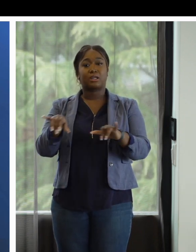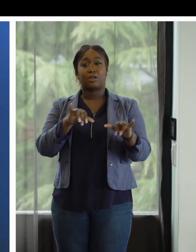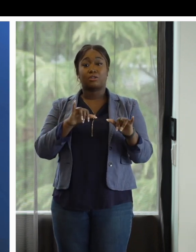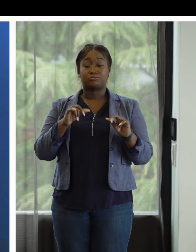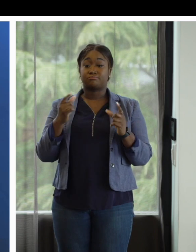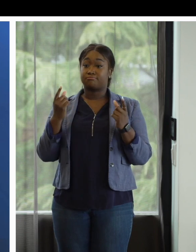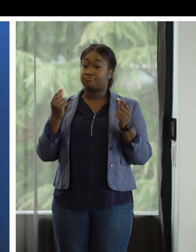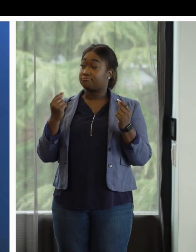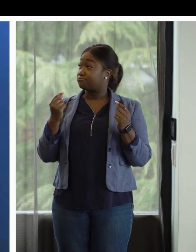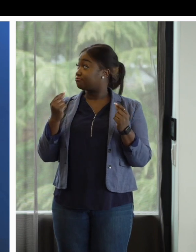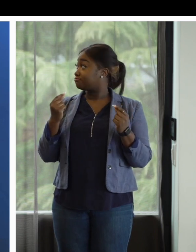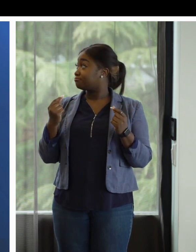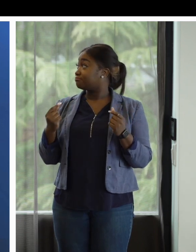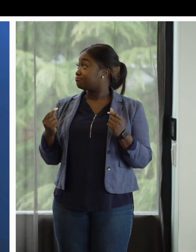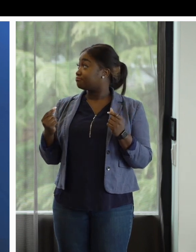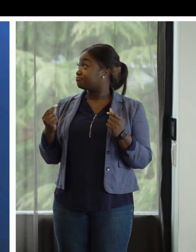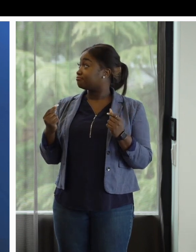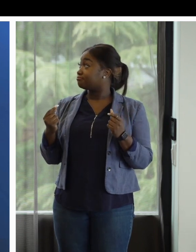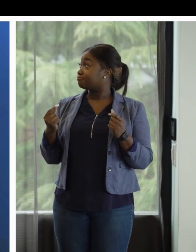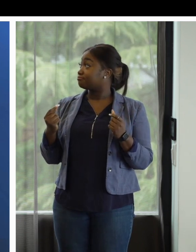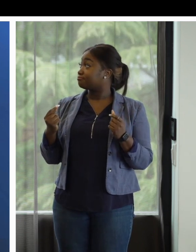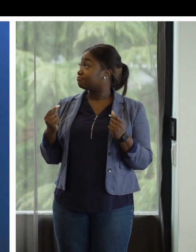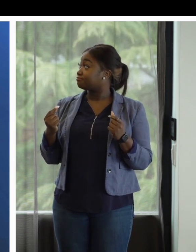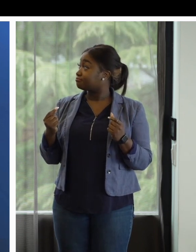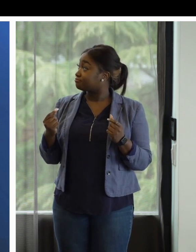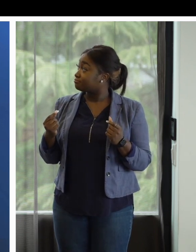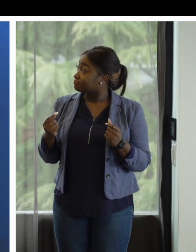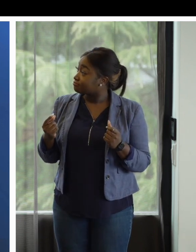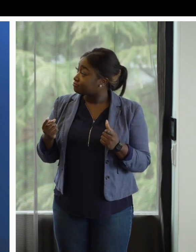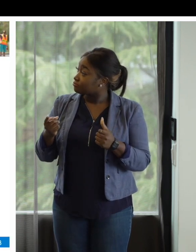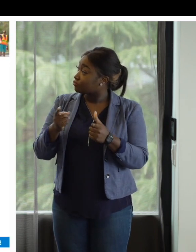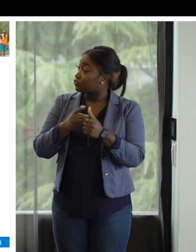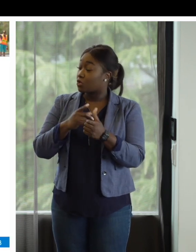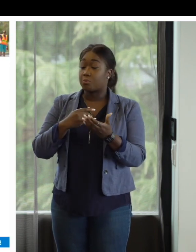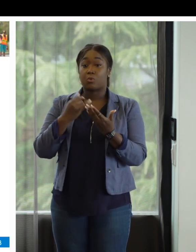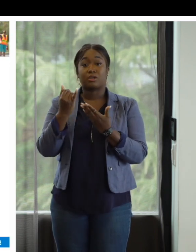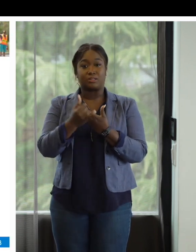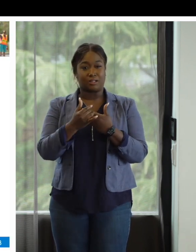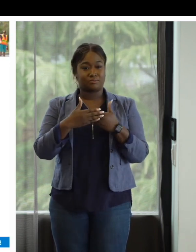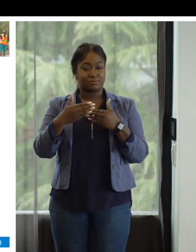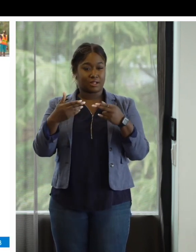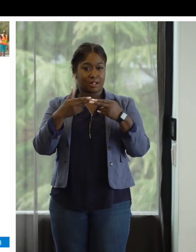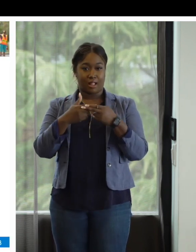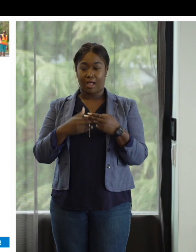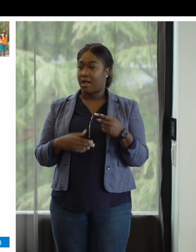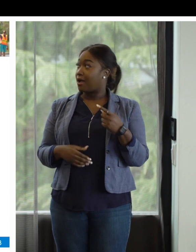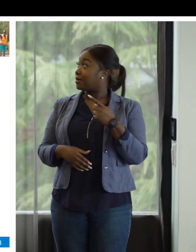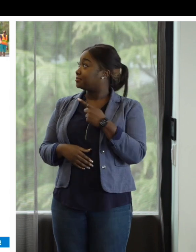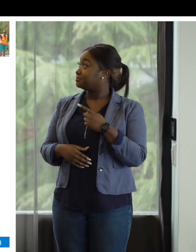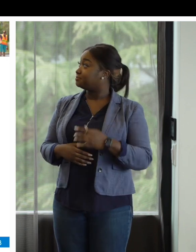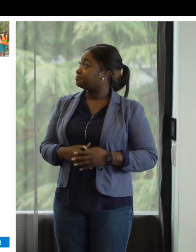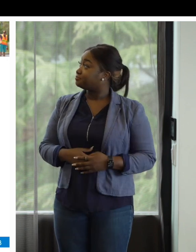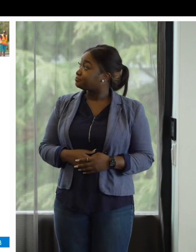first project if you go to the next slide. Was looking at the gaps